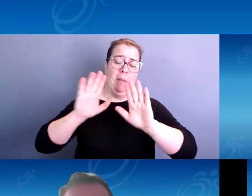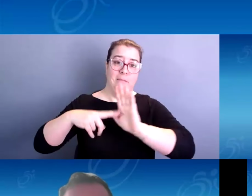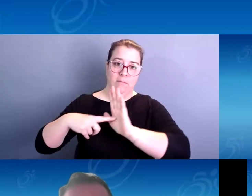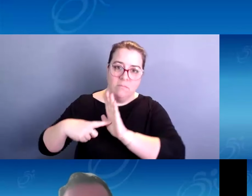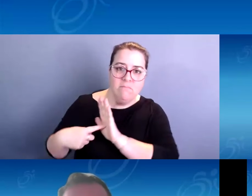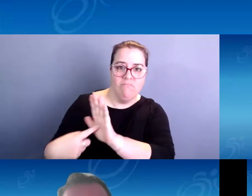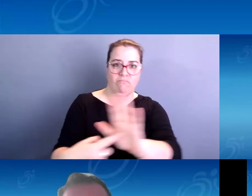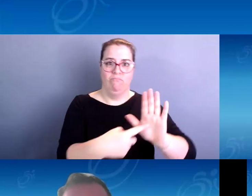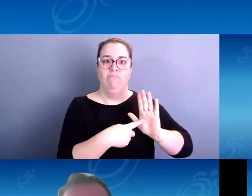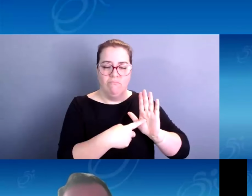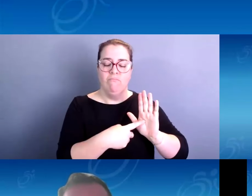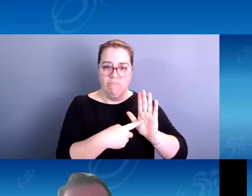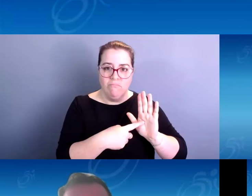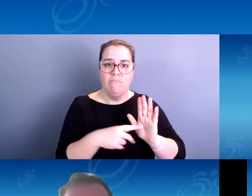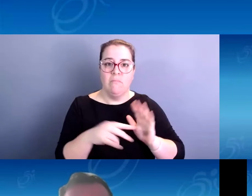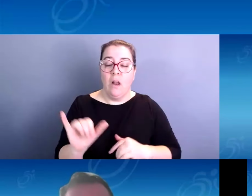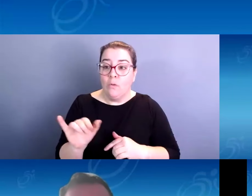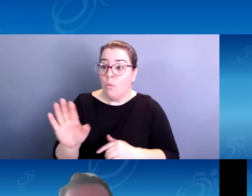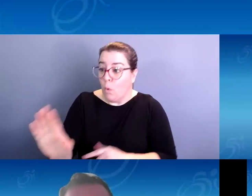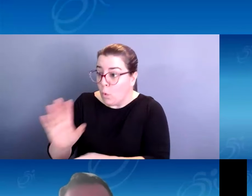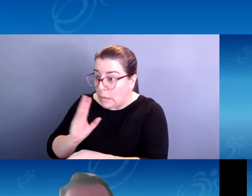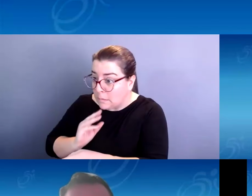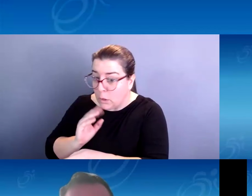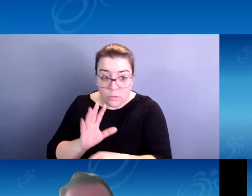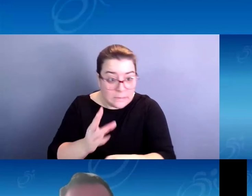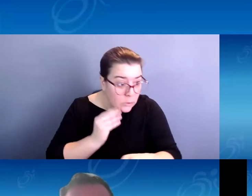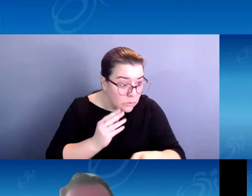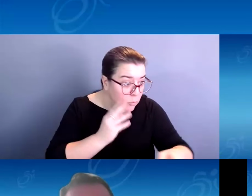like bringing in people lived experience to look at camping gear.